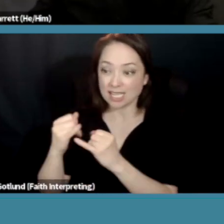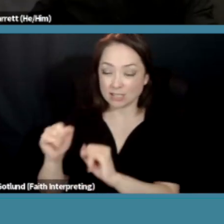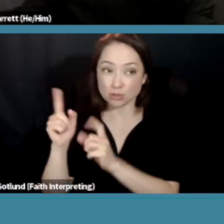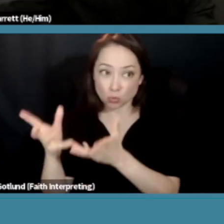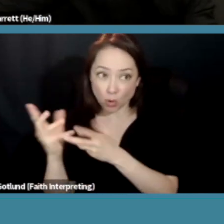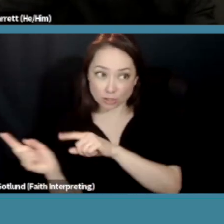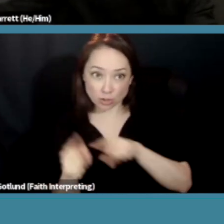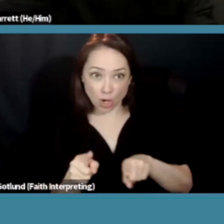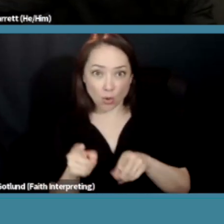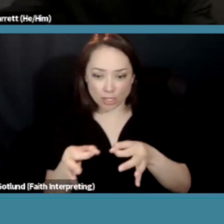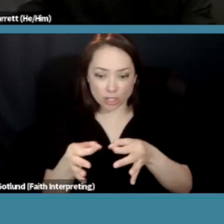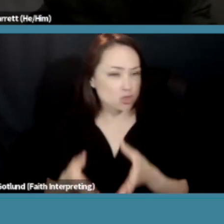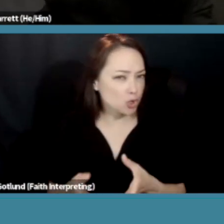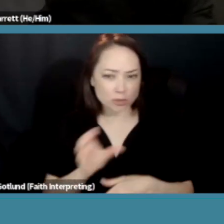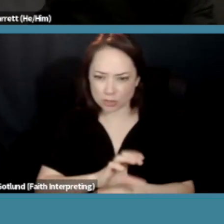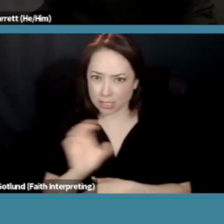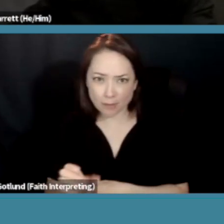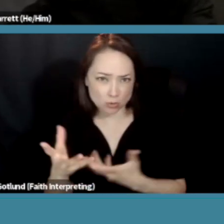So the interpreters or the captioners want to go. Let's say it's a show.